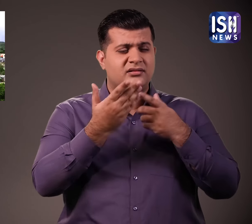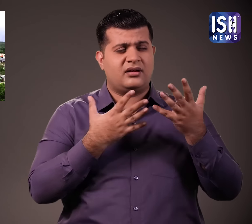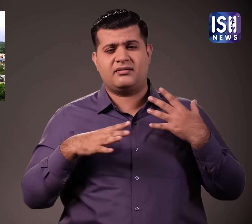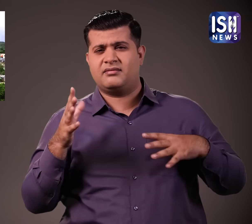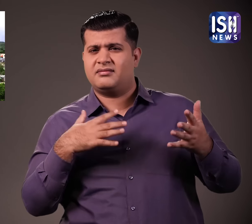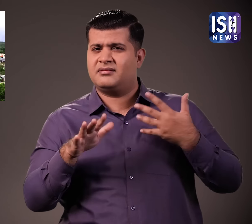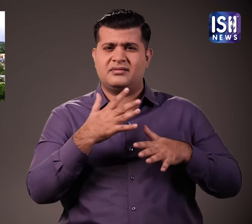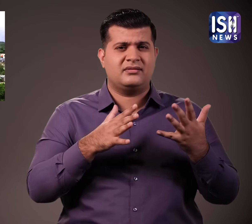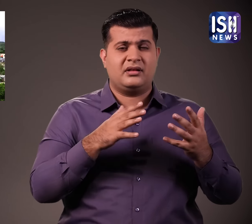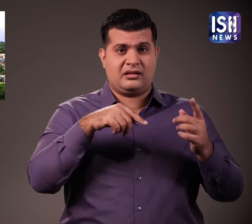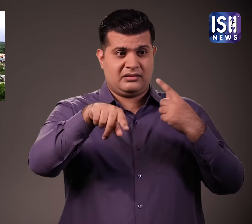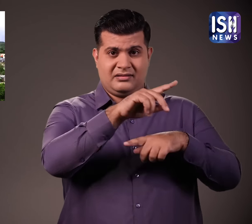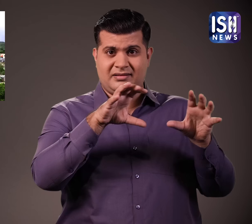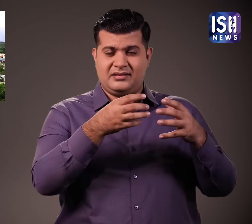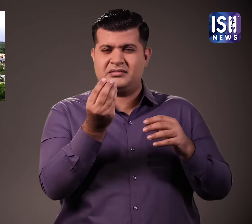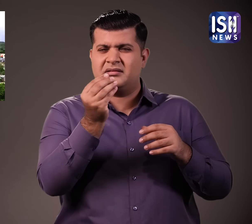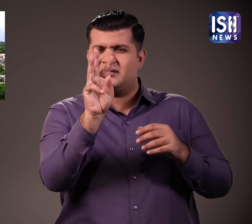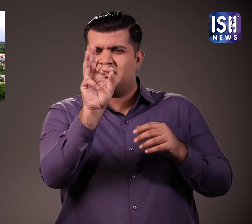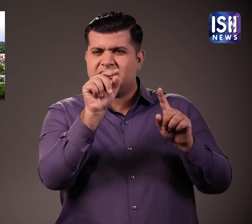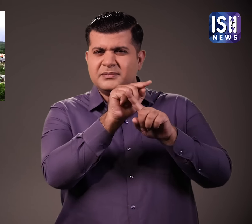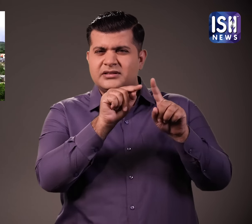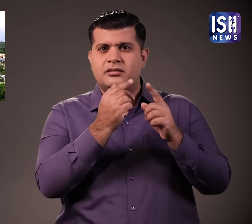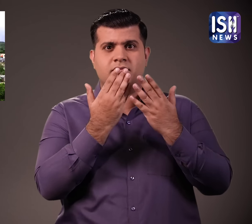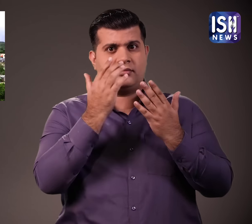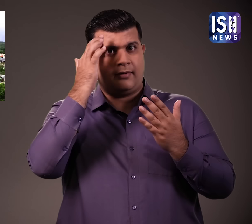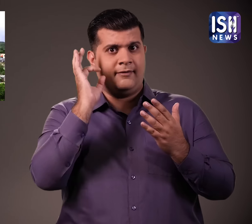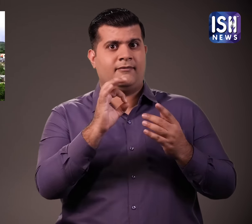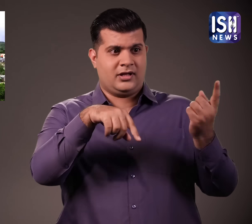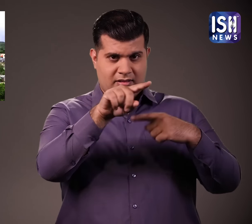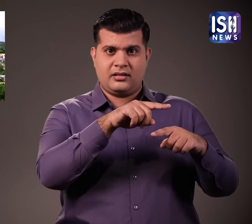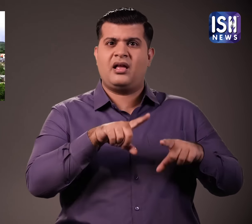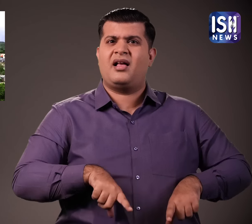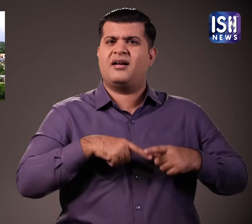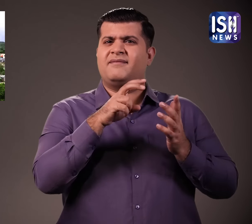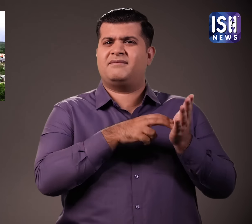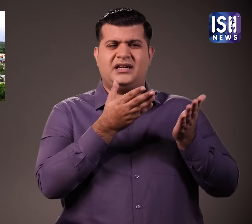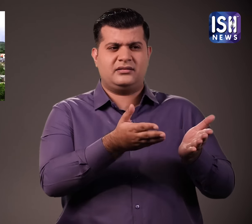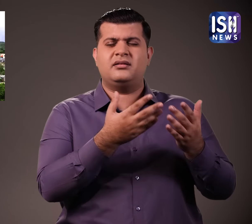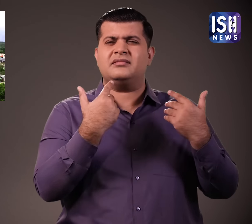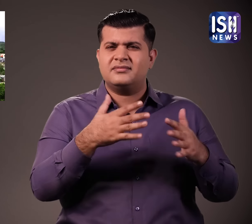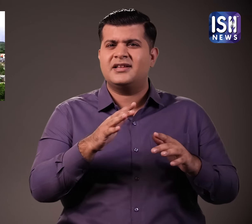Teachers were not willing to teach. The village registered less than a 30% literacy rate.